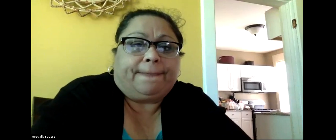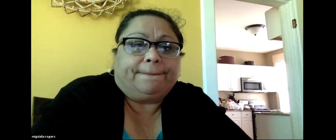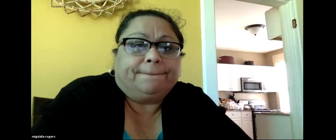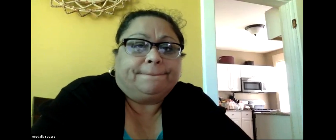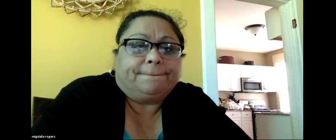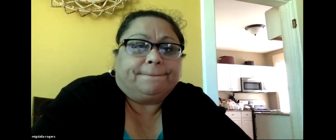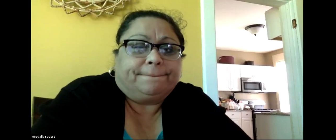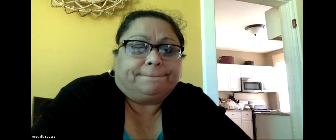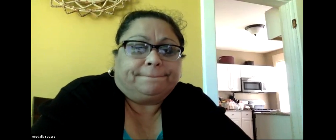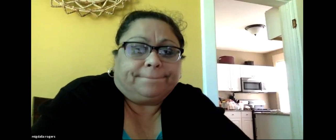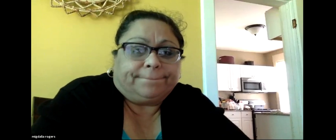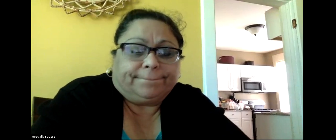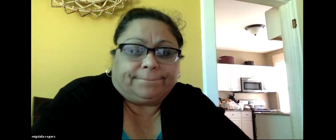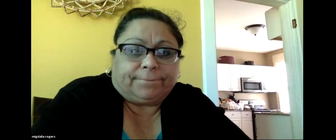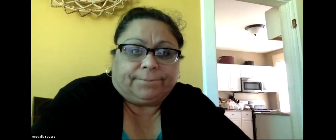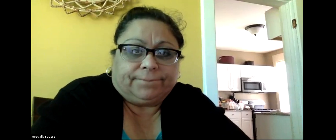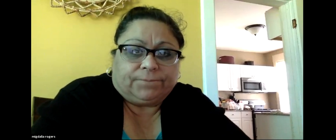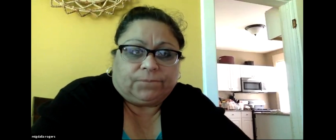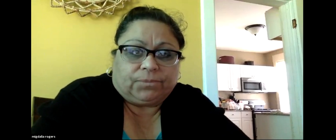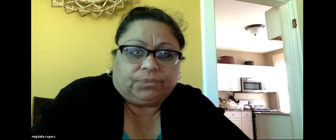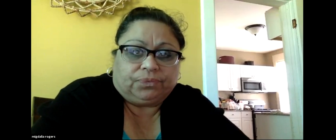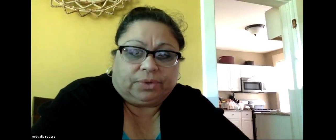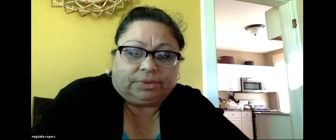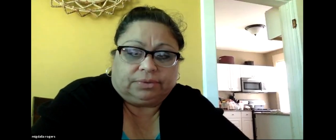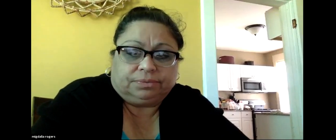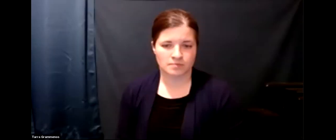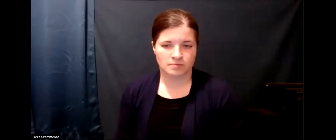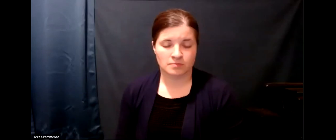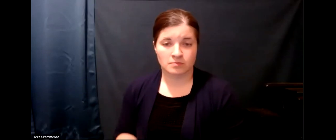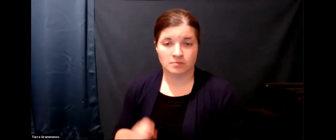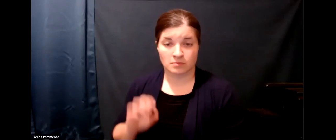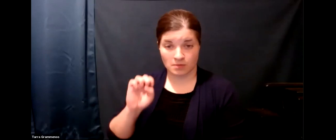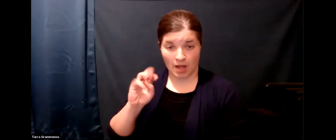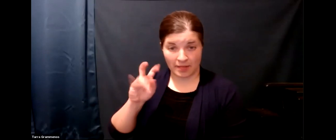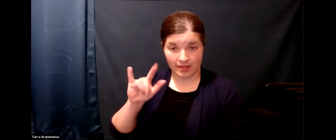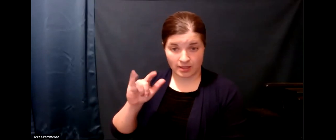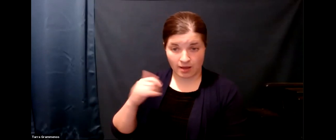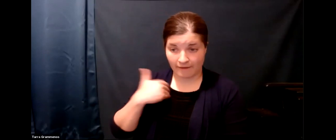Nasser Mussa: Two years. Michael Wall: Emily, do you have specific questioners?